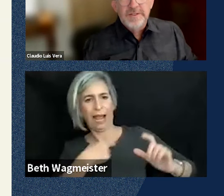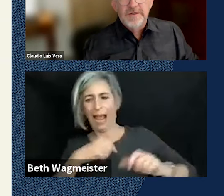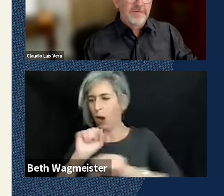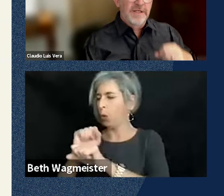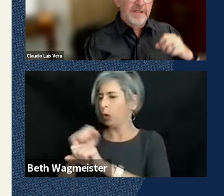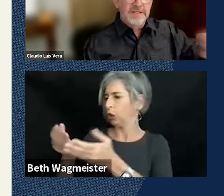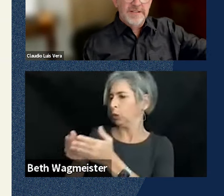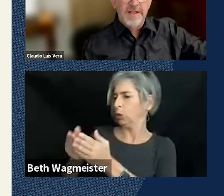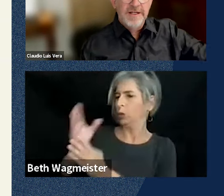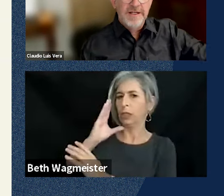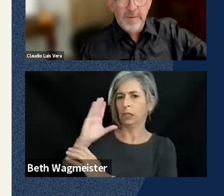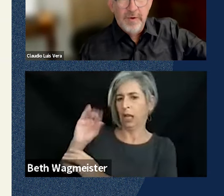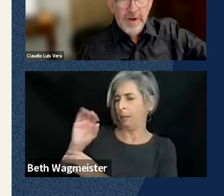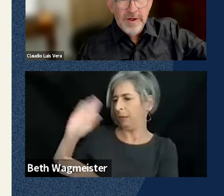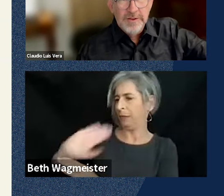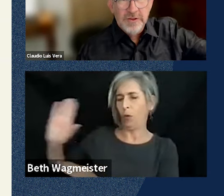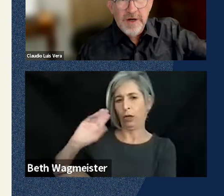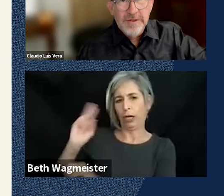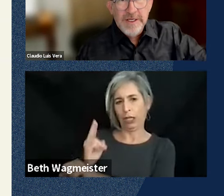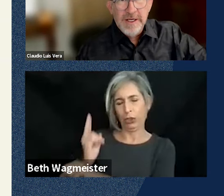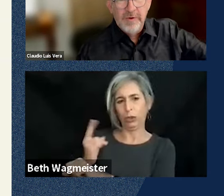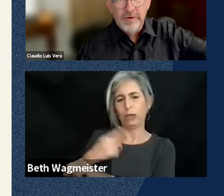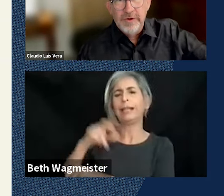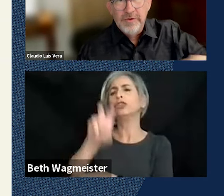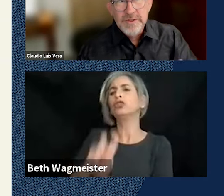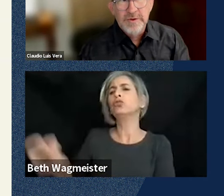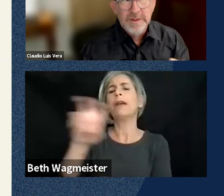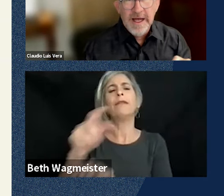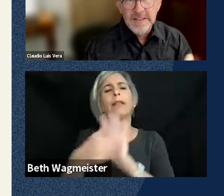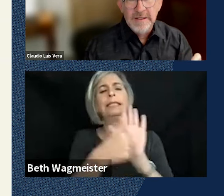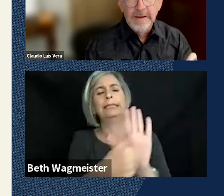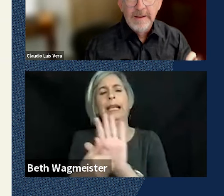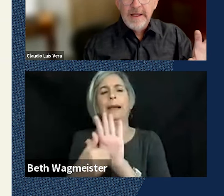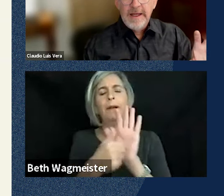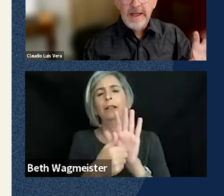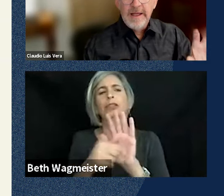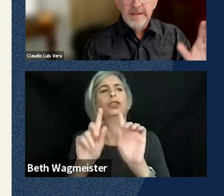So I was like, Let's take an example, a travel example with a cruise to Alaska.